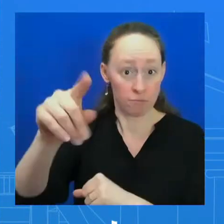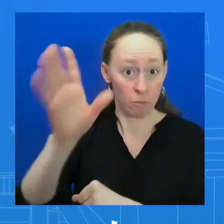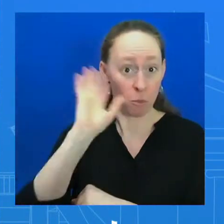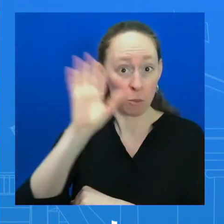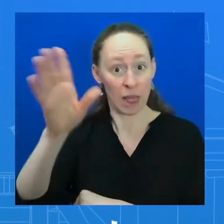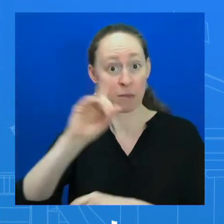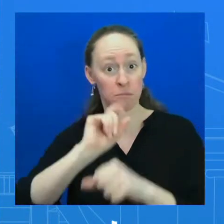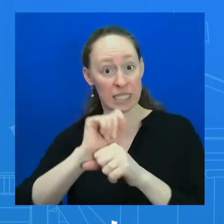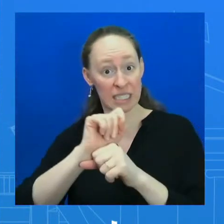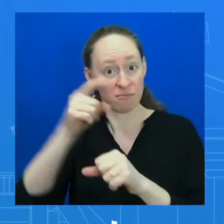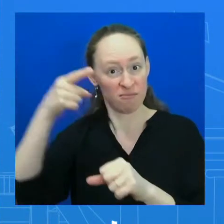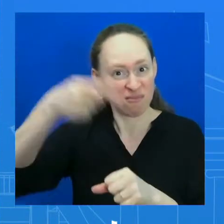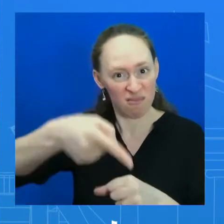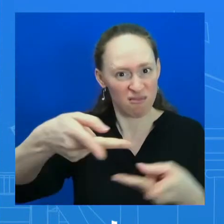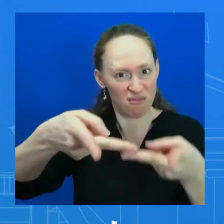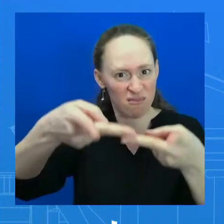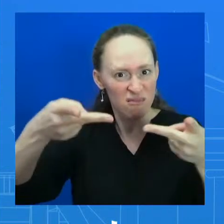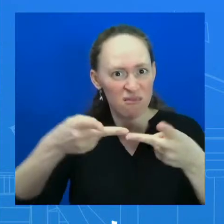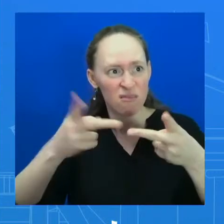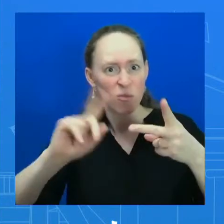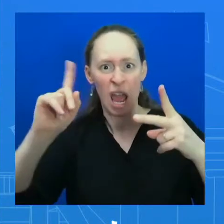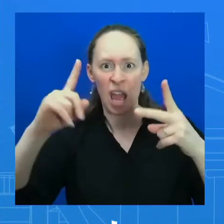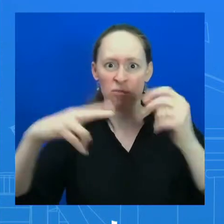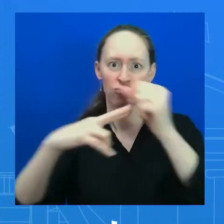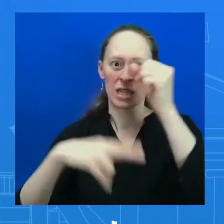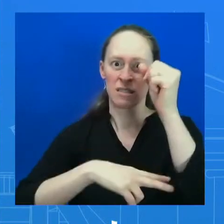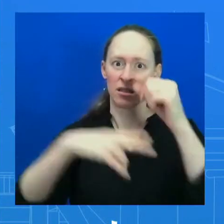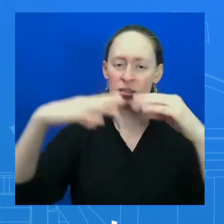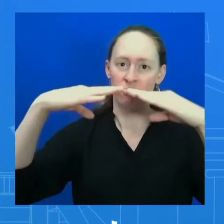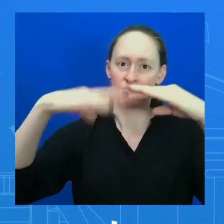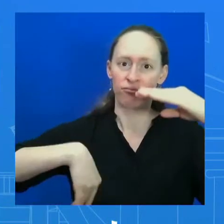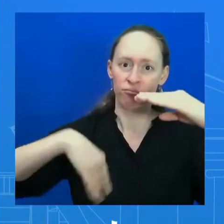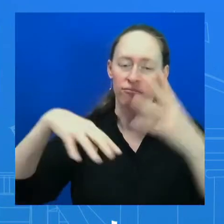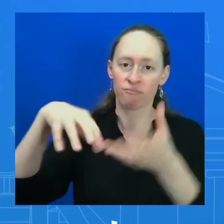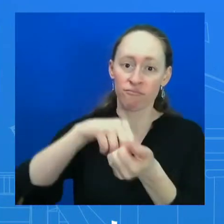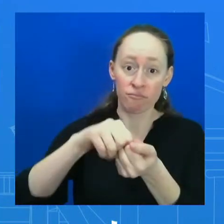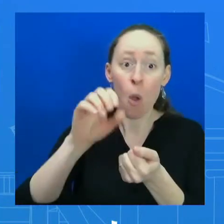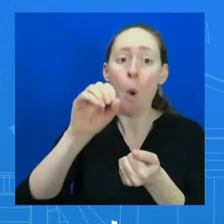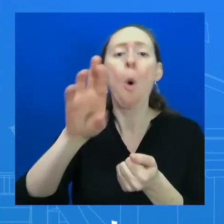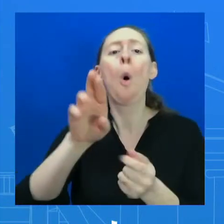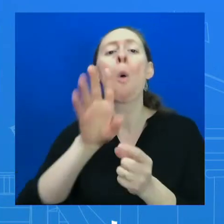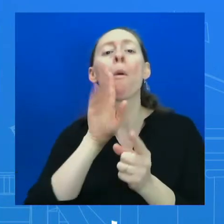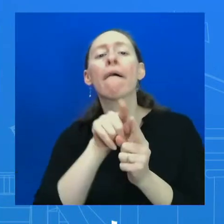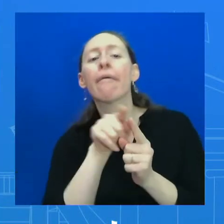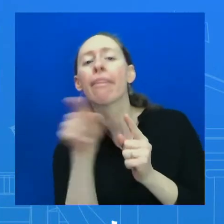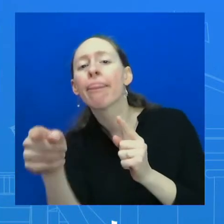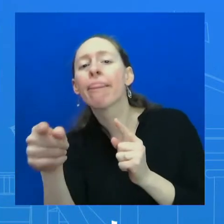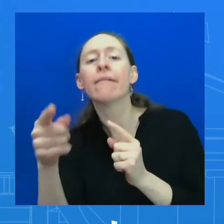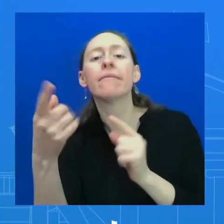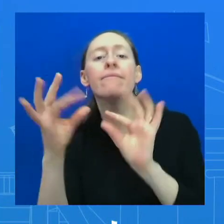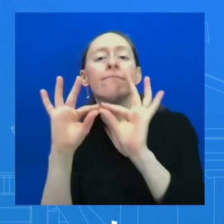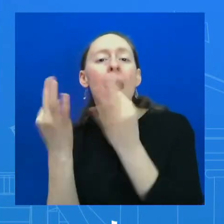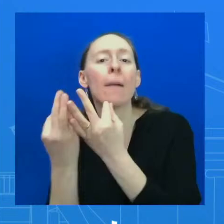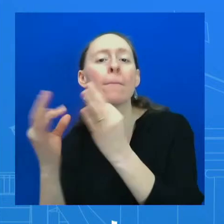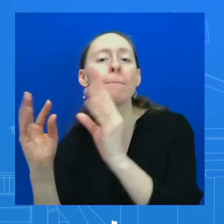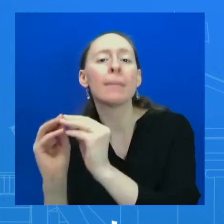with family members of the workers that were killed? So, I know there is a lot of interest in the President's trip on Friday. The President obviously is very much